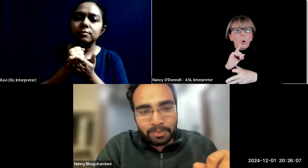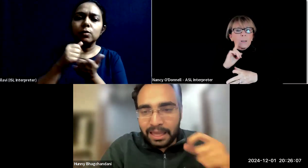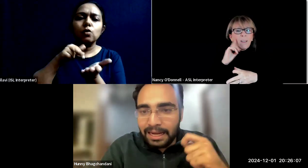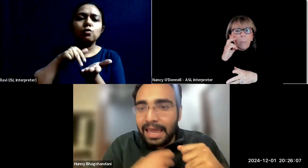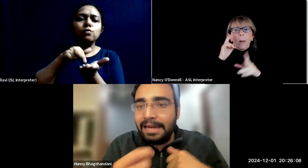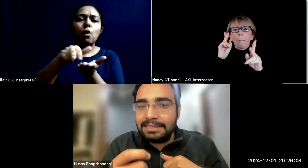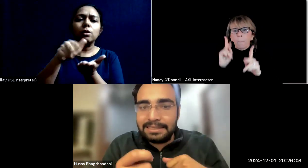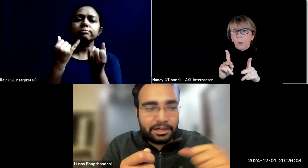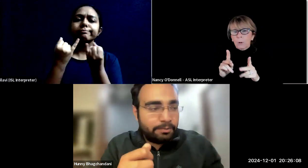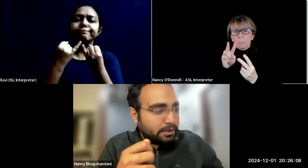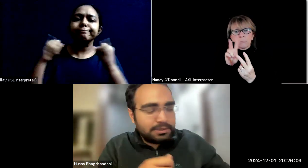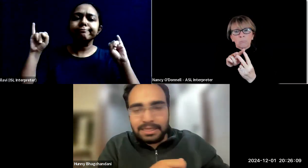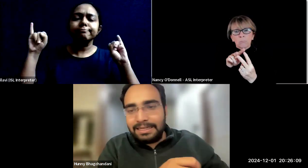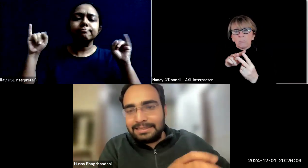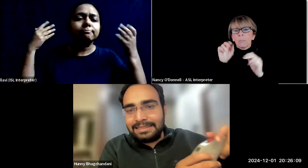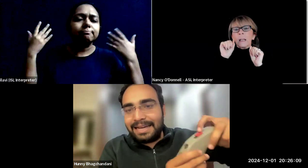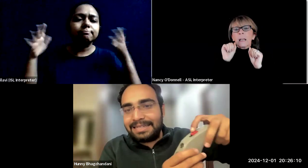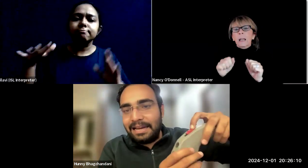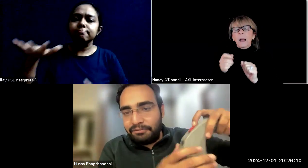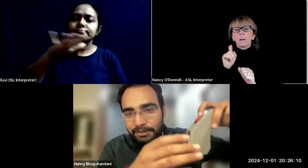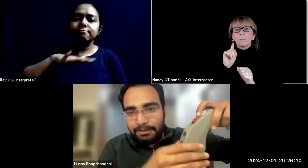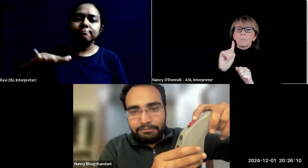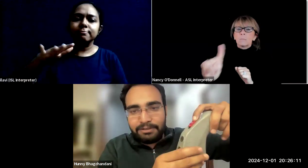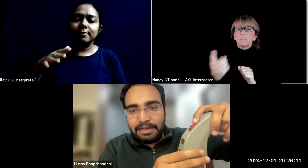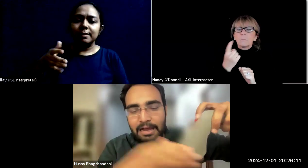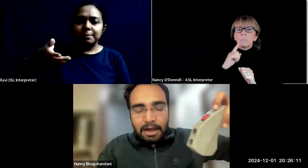In any scenario because it has a tactile fit